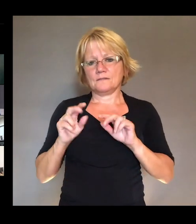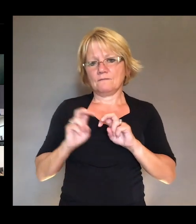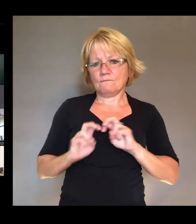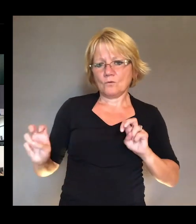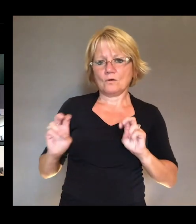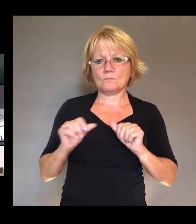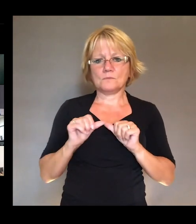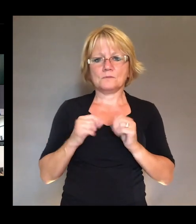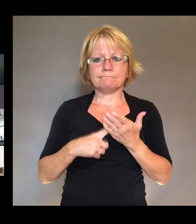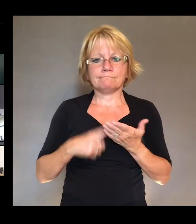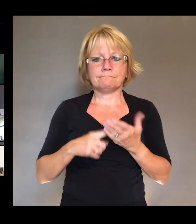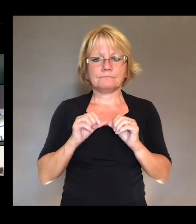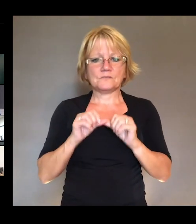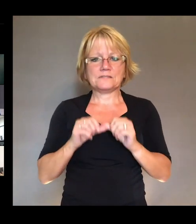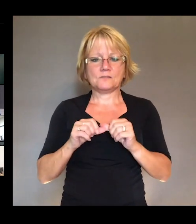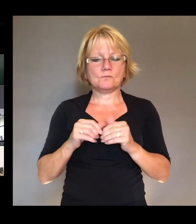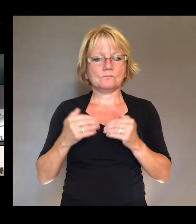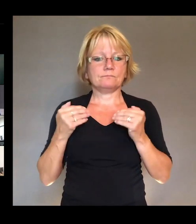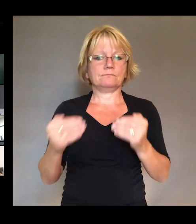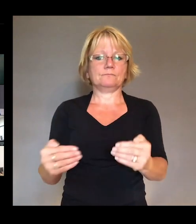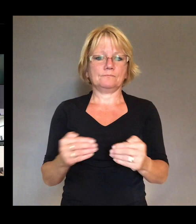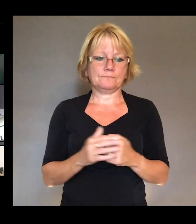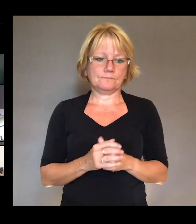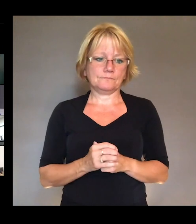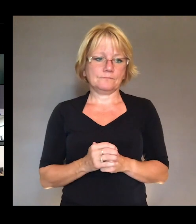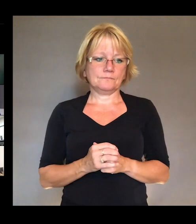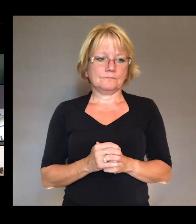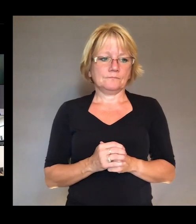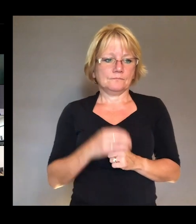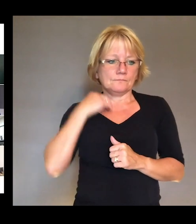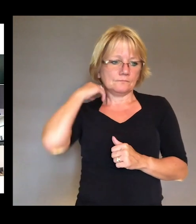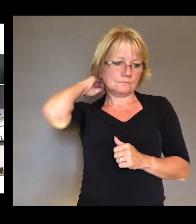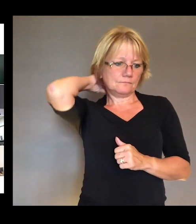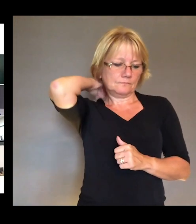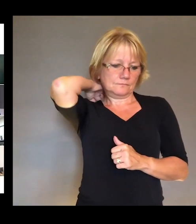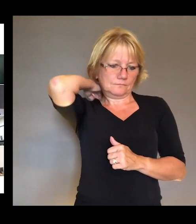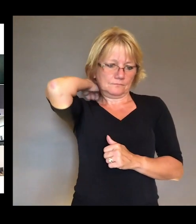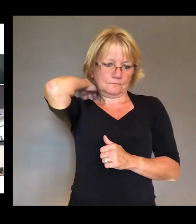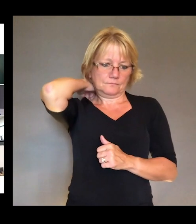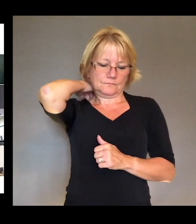and have it become sustainable and ongoing as we move as we move forward. The next slide.